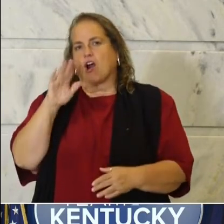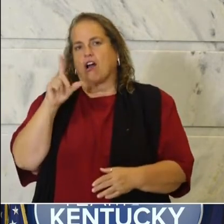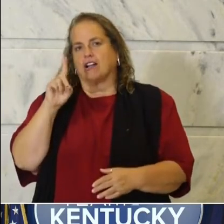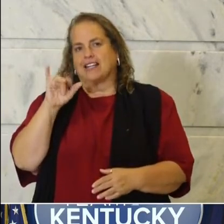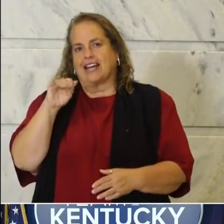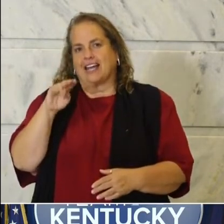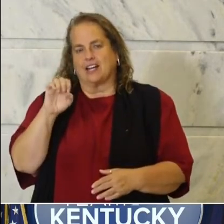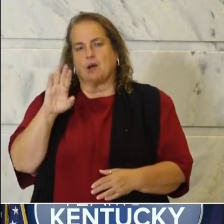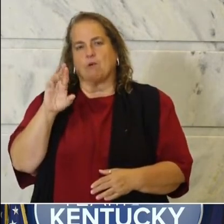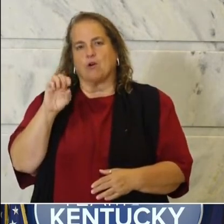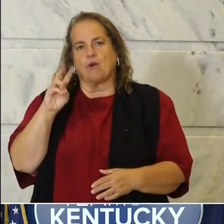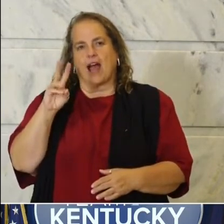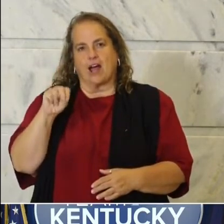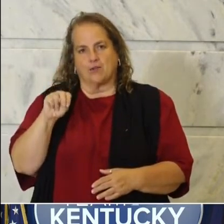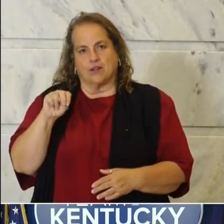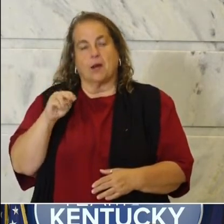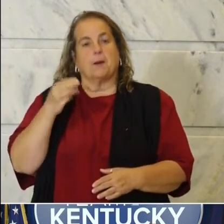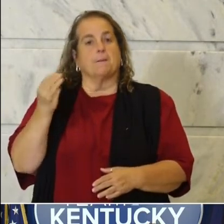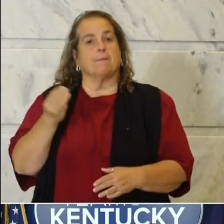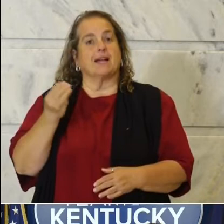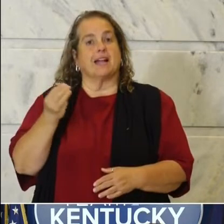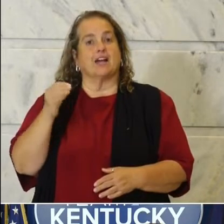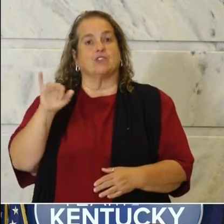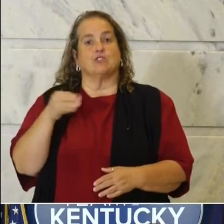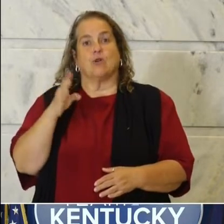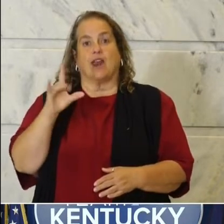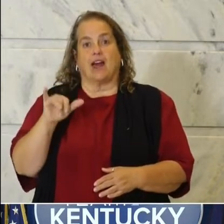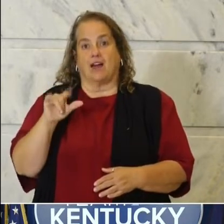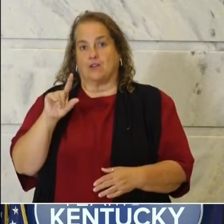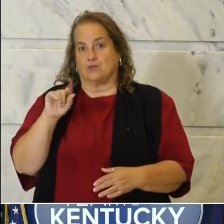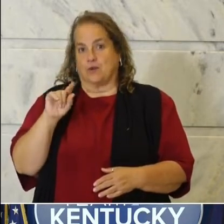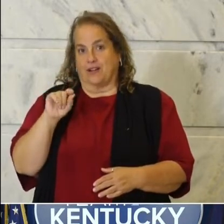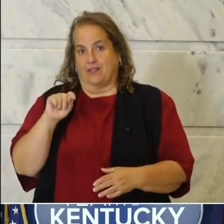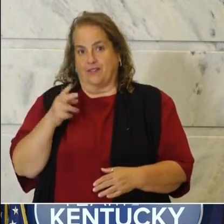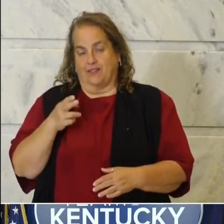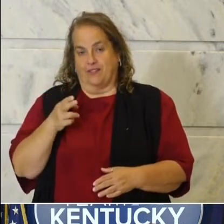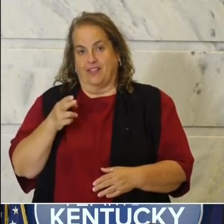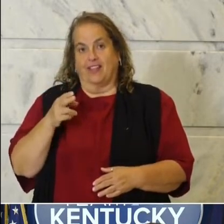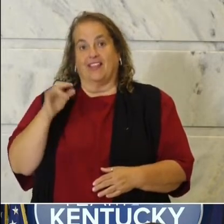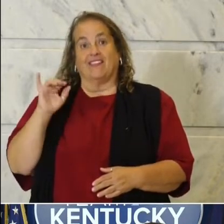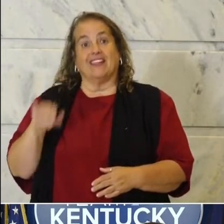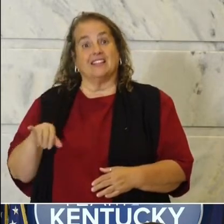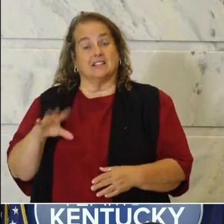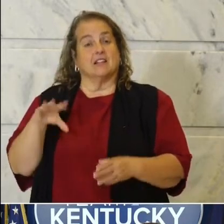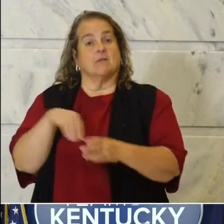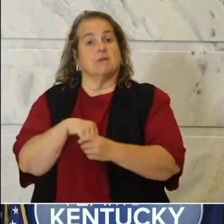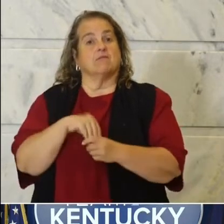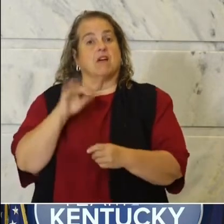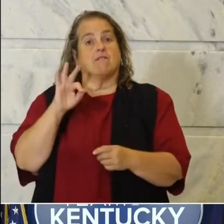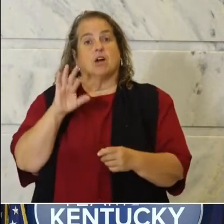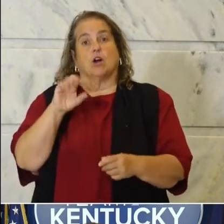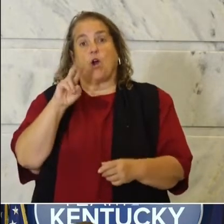This was Monday, July 20th. This is in the midst of cove it doing it right,